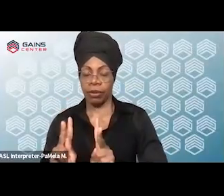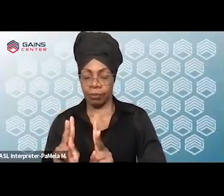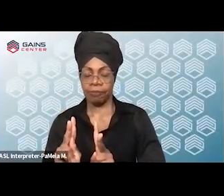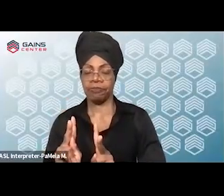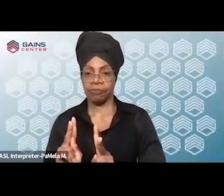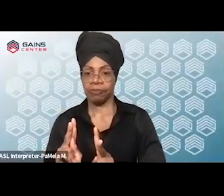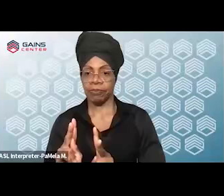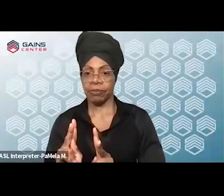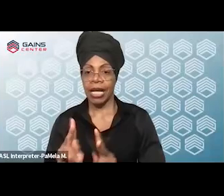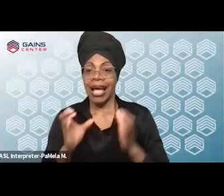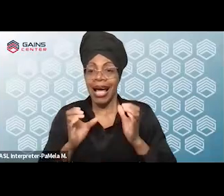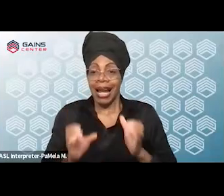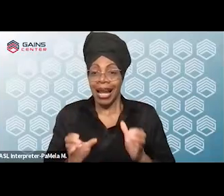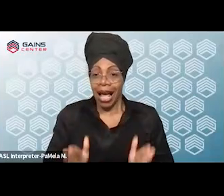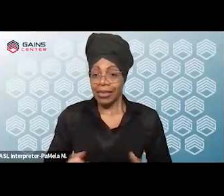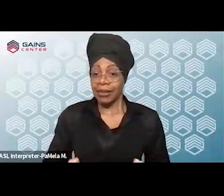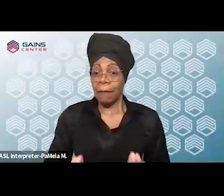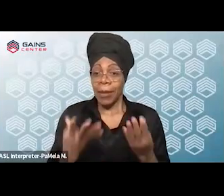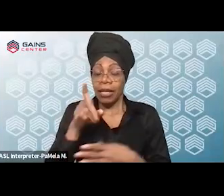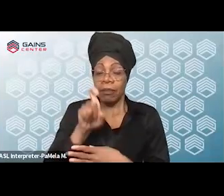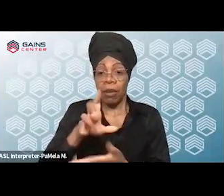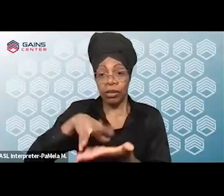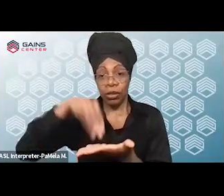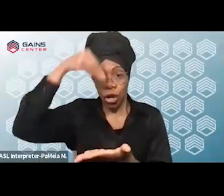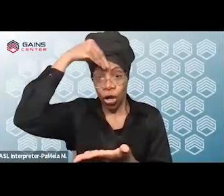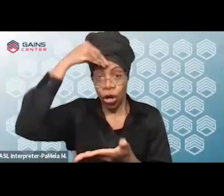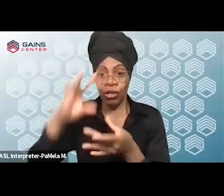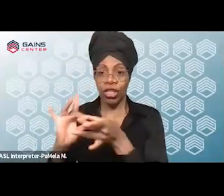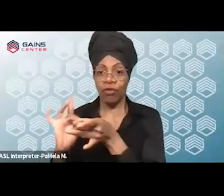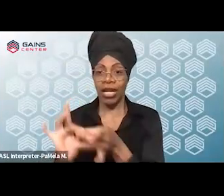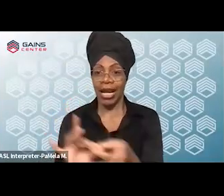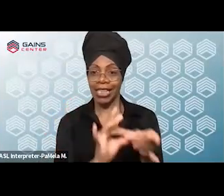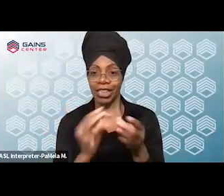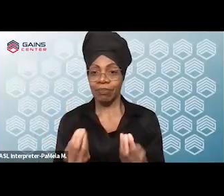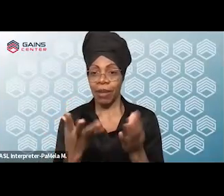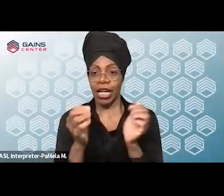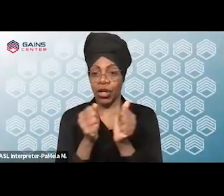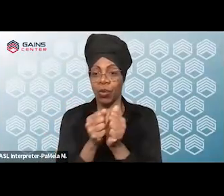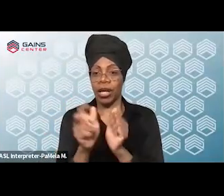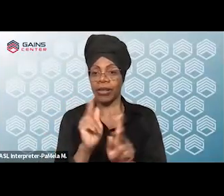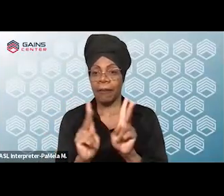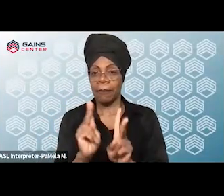Clients must learn that relationships with people, especially in authority,